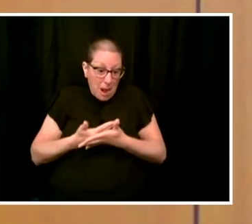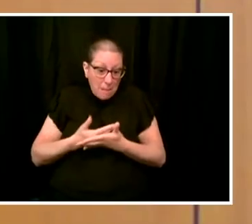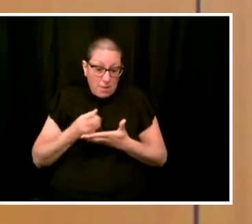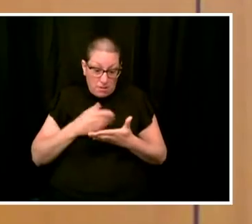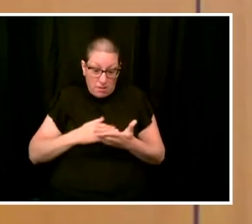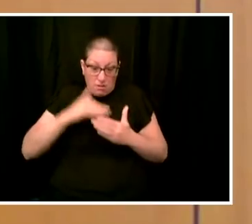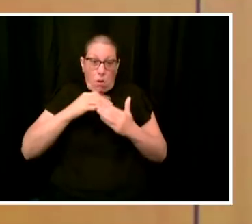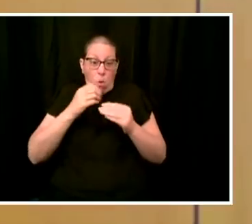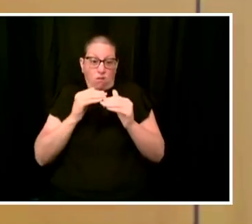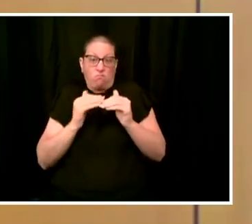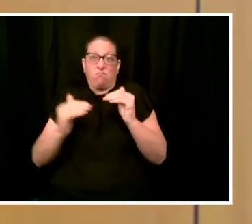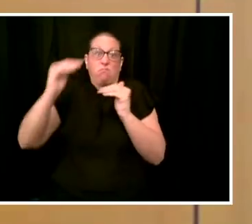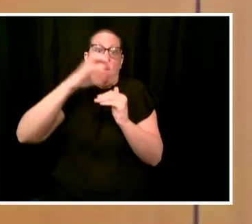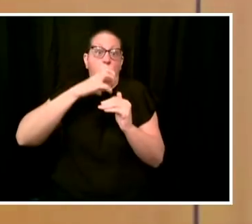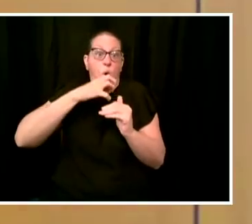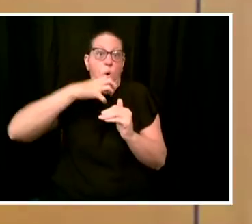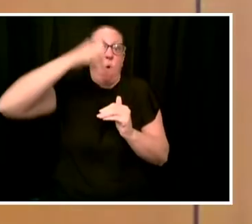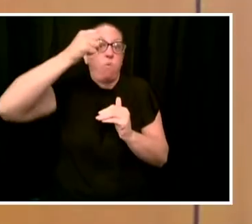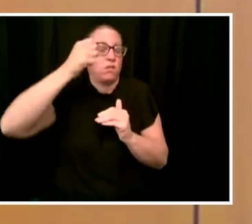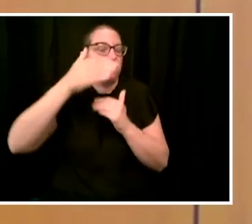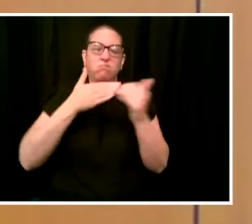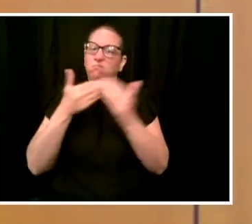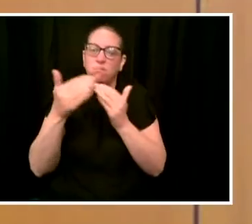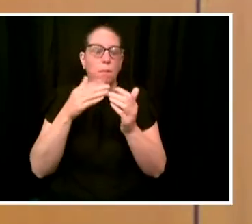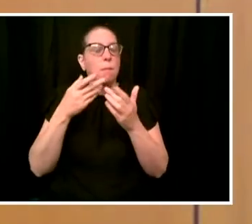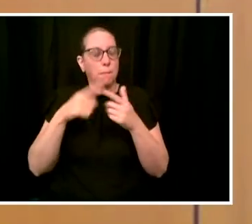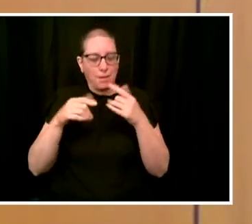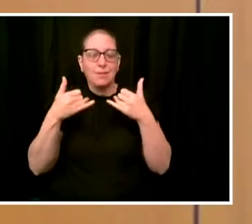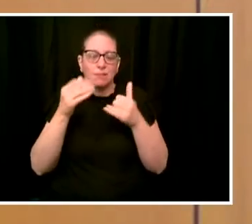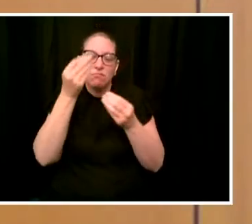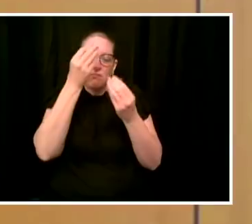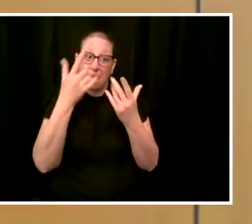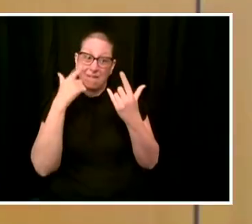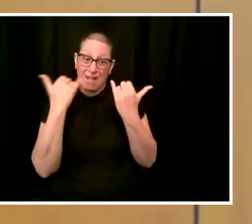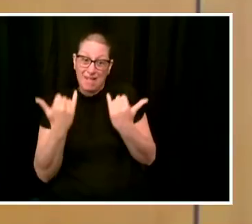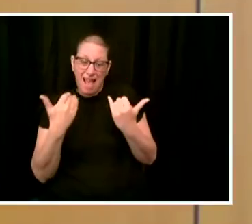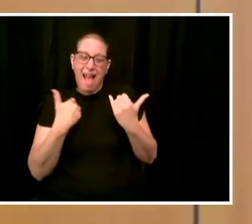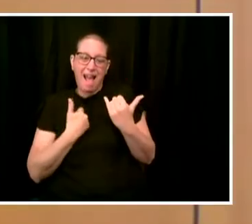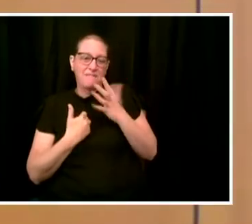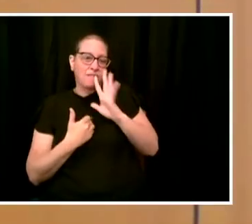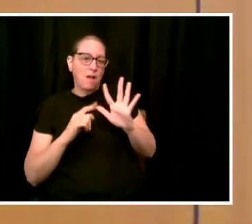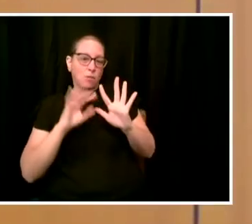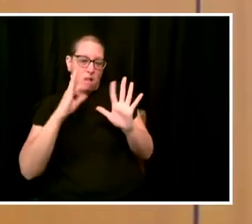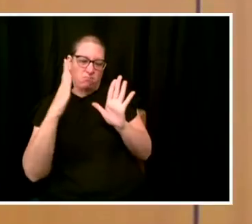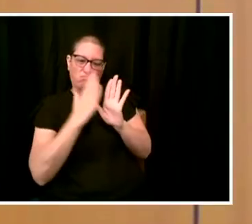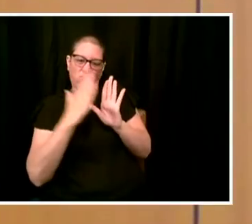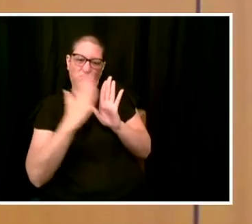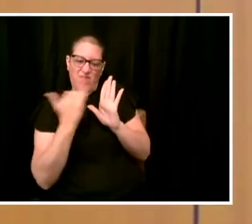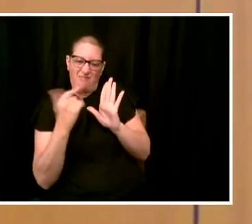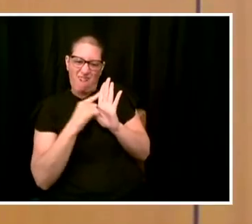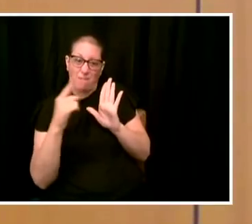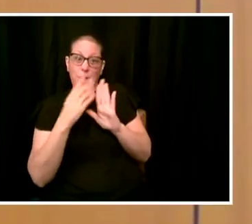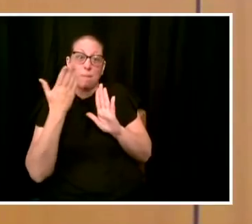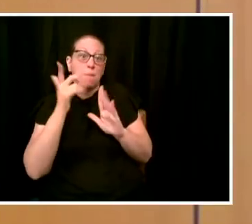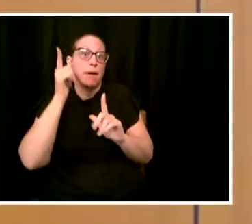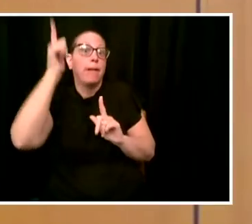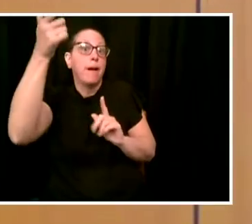AND A SINGLE OR MULTIORGAN INDICATION OF FAILURE.